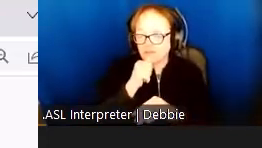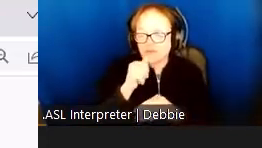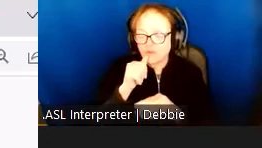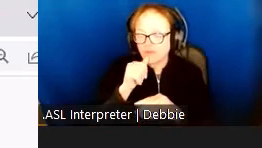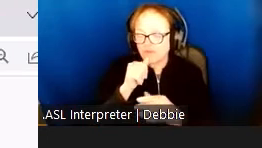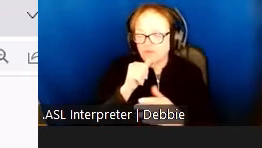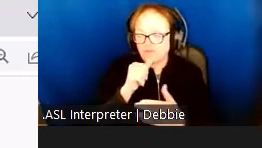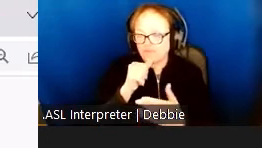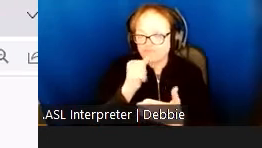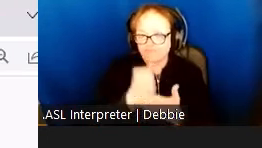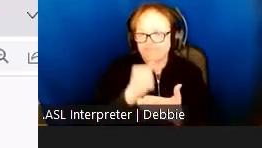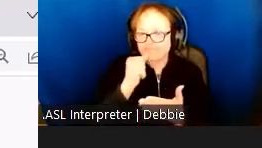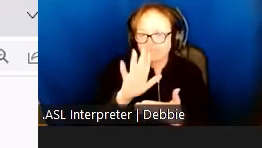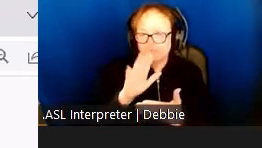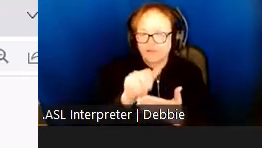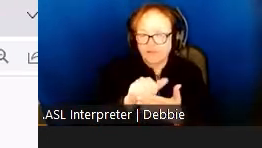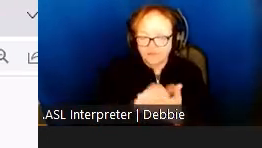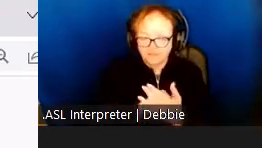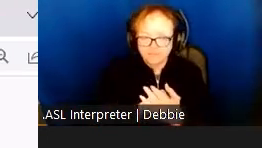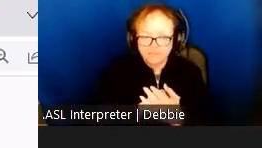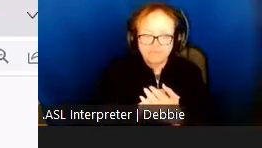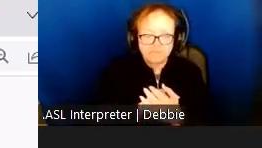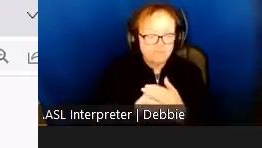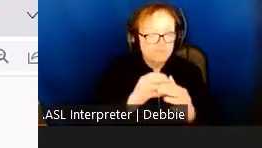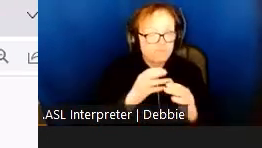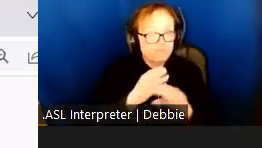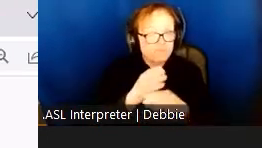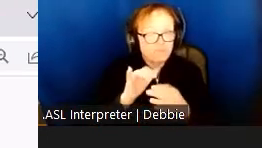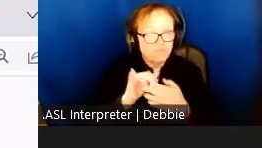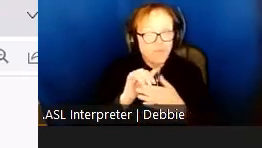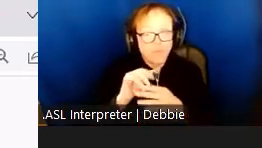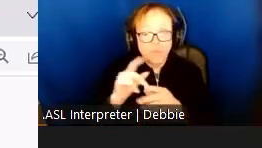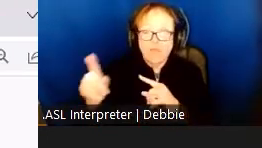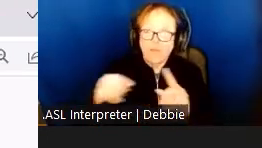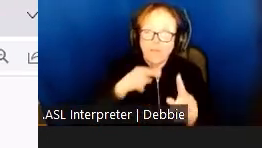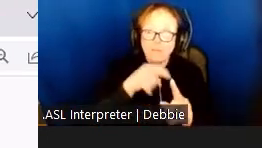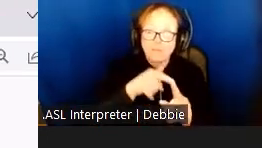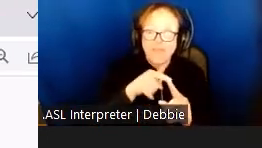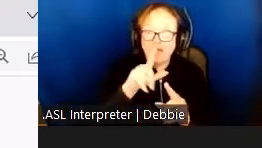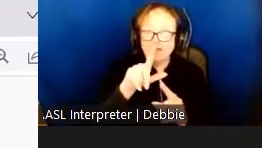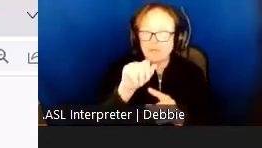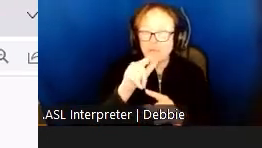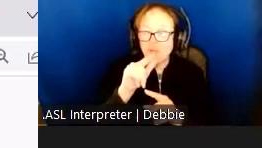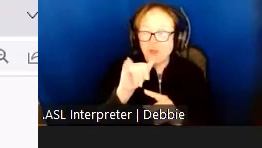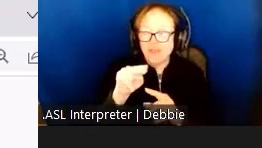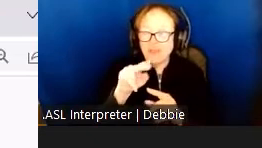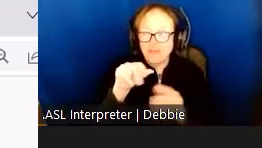After you set your password, you’ll be directed back to the login page where you can enter